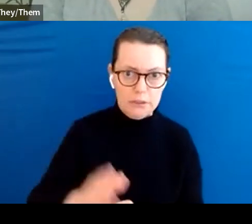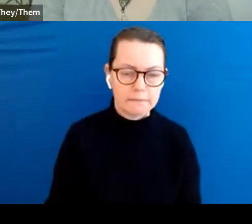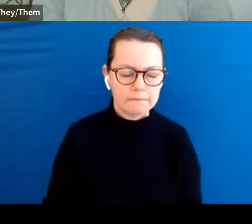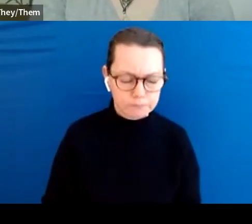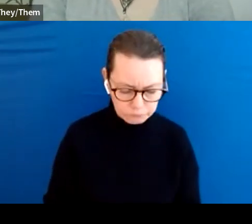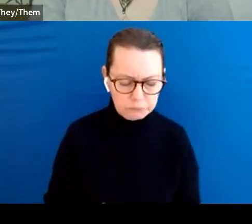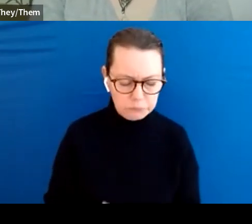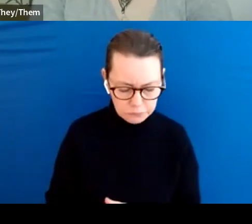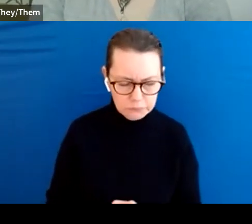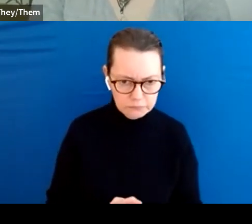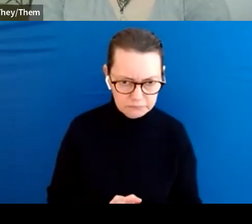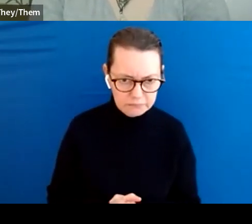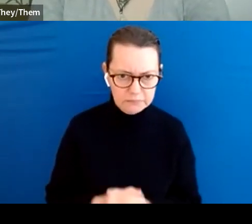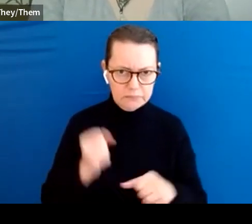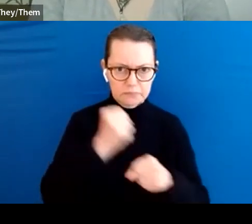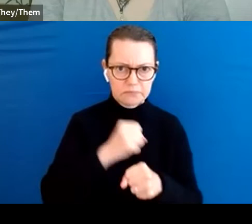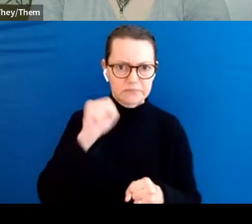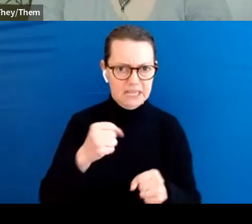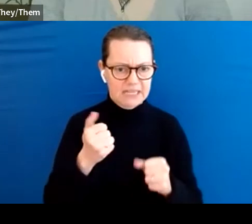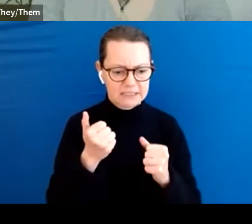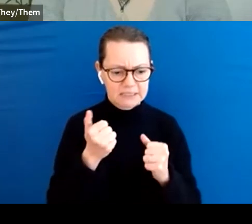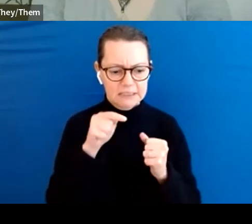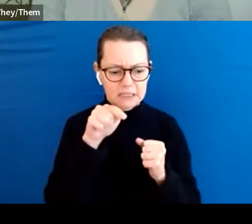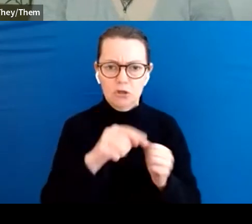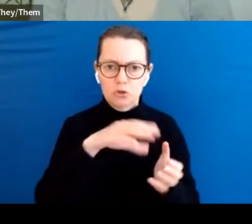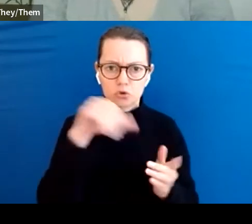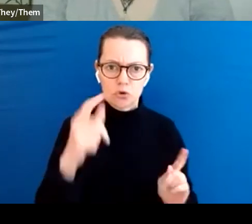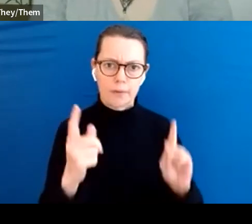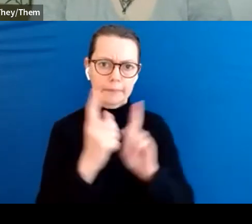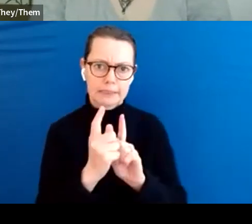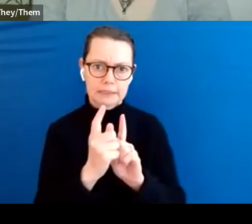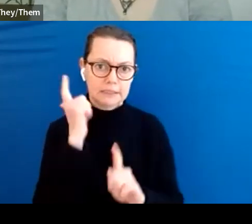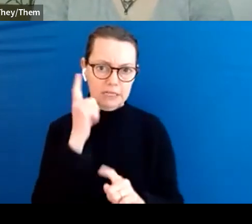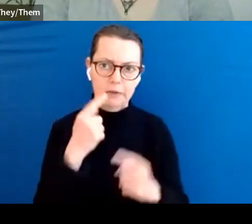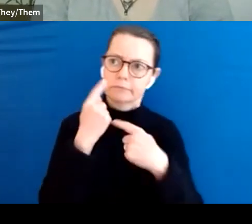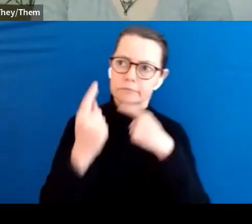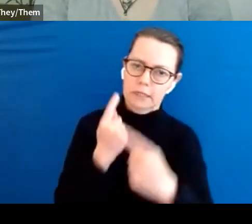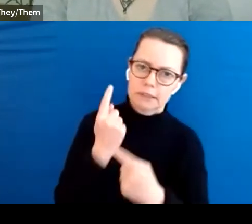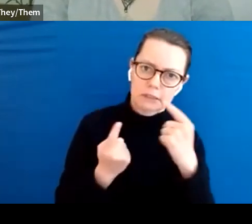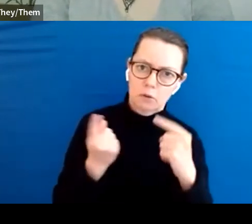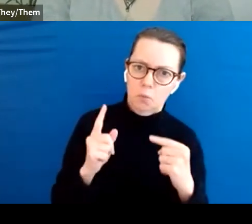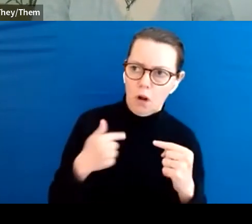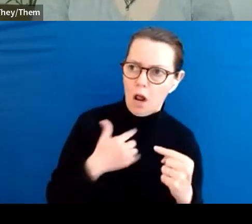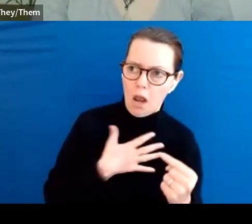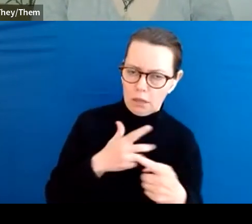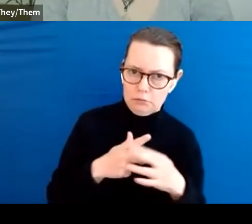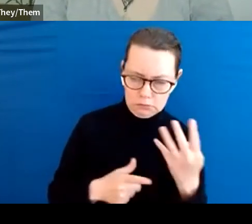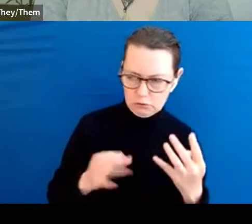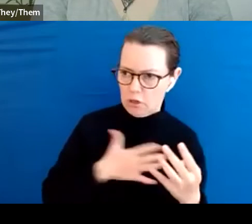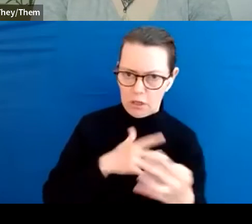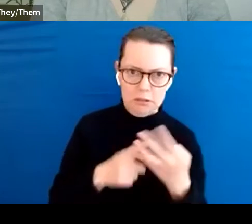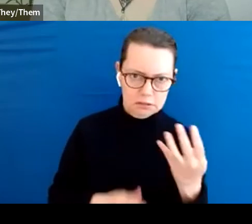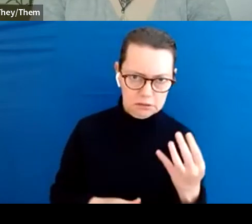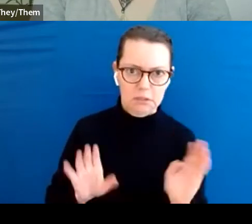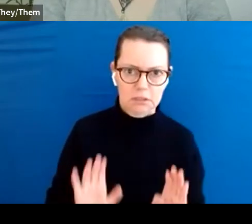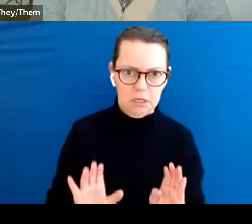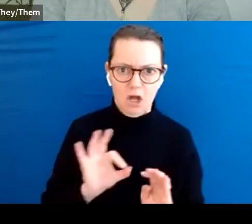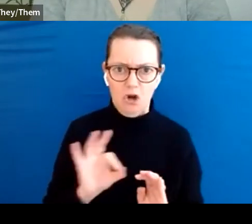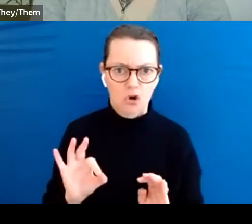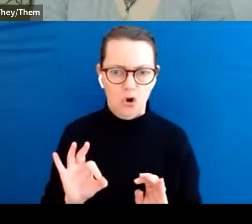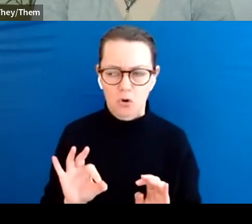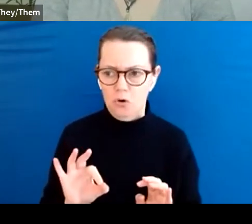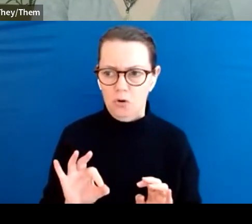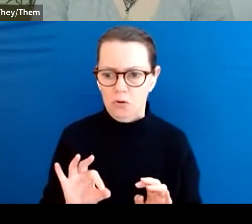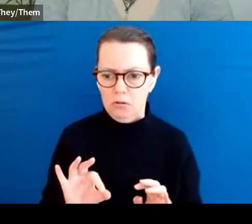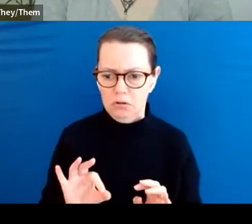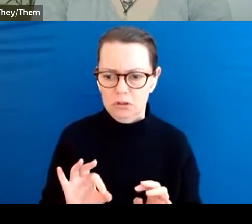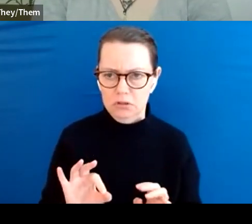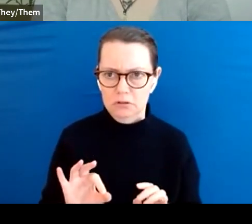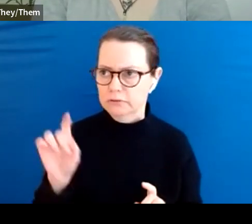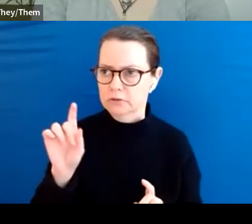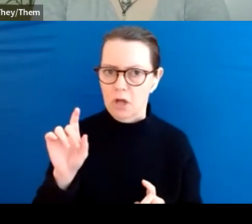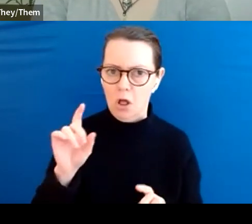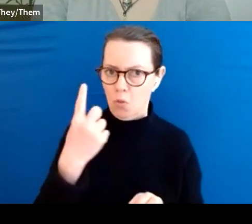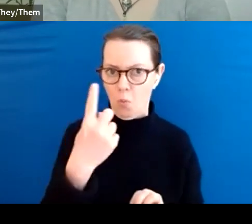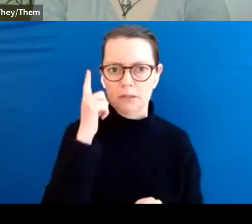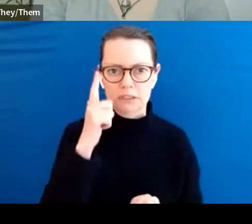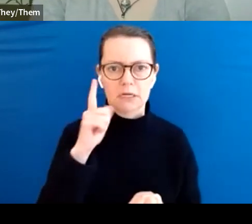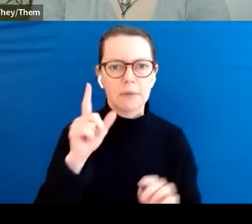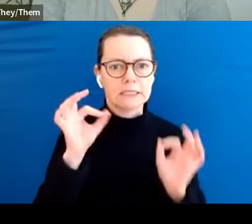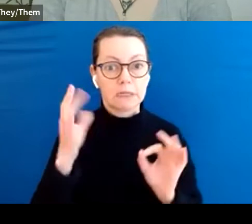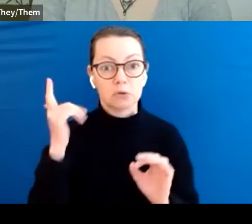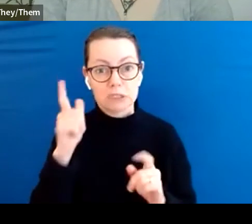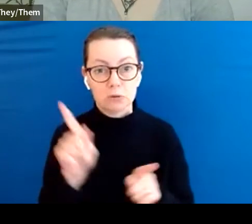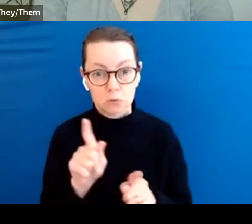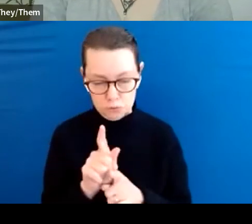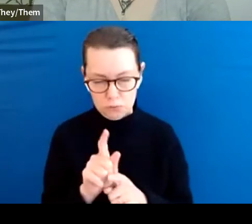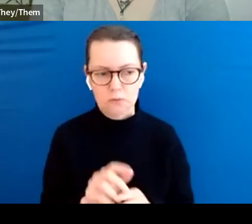Just give us the opportunity to meet and explain to the teachers beforehand, and not just, just not the main teacher but also the special stages.